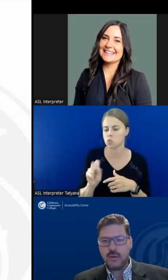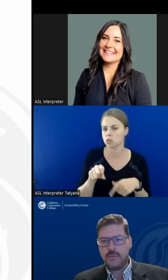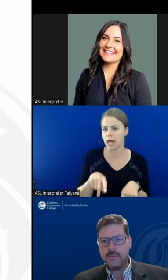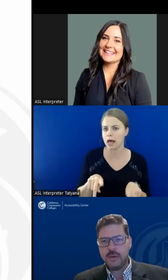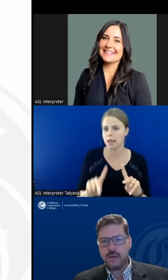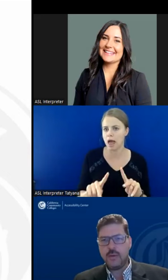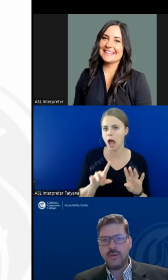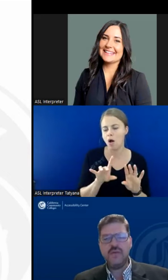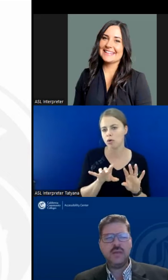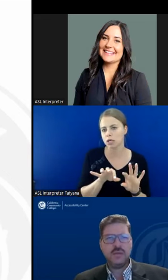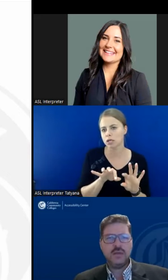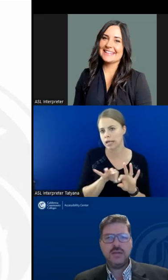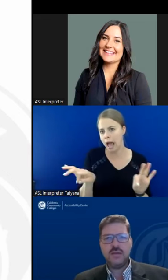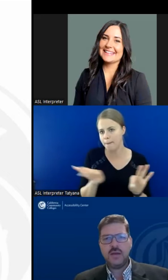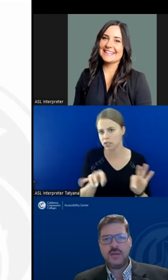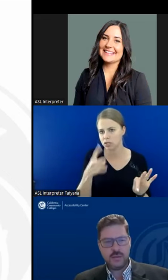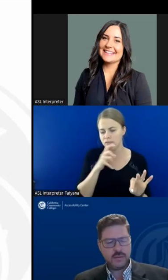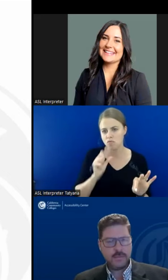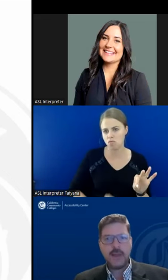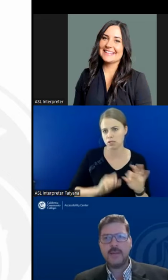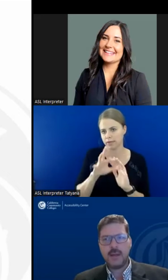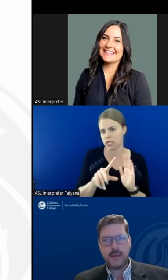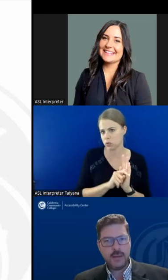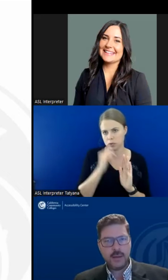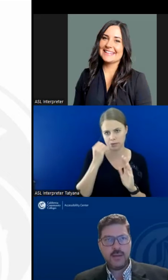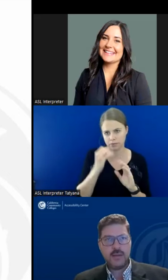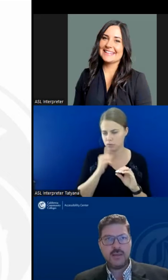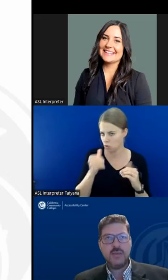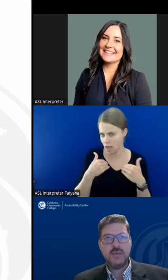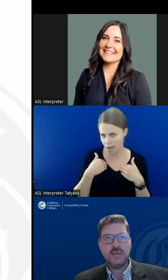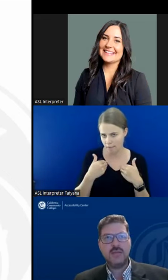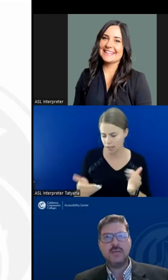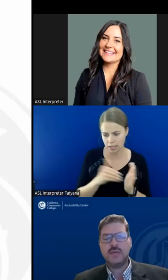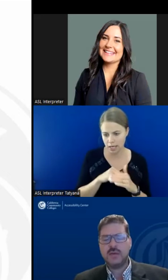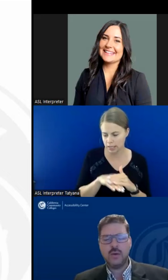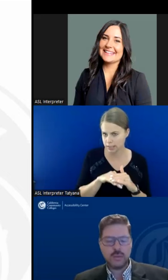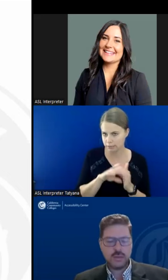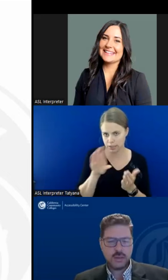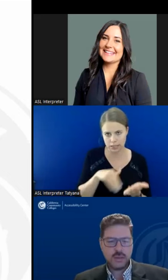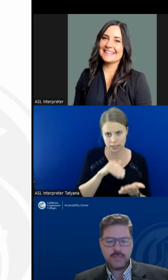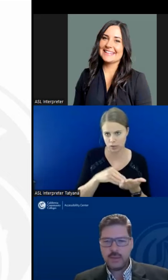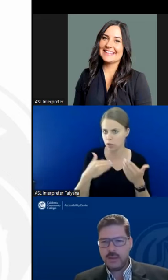of old videos that didn't have it. And again, the accessibility center we have a course.